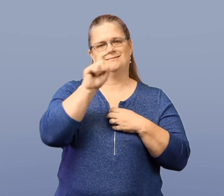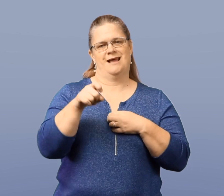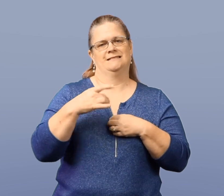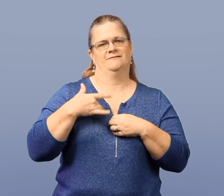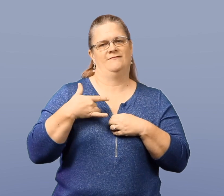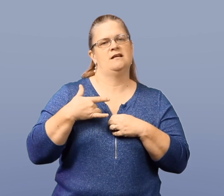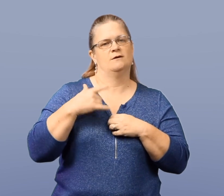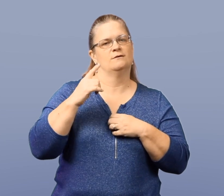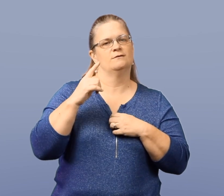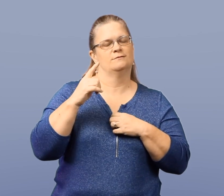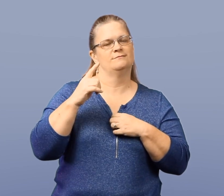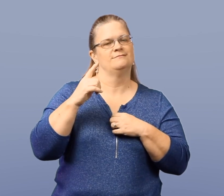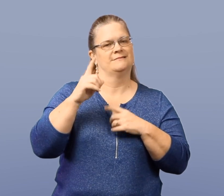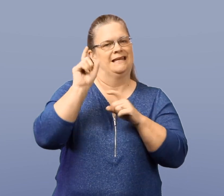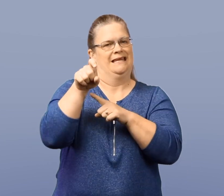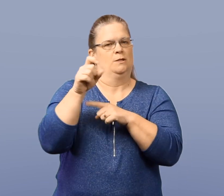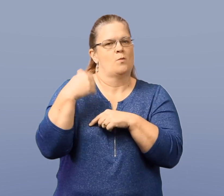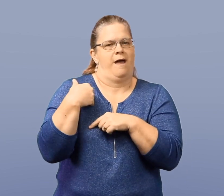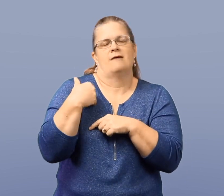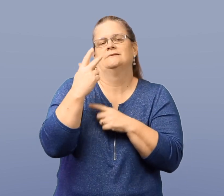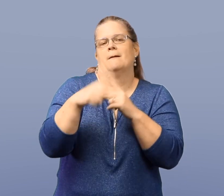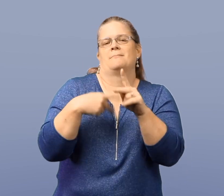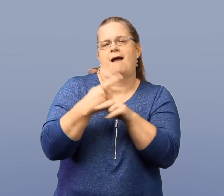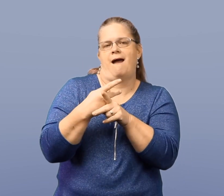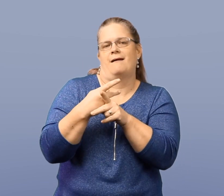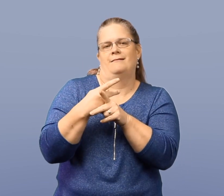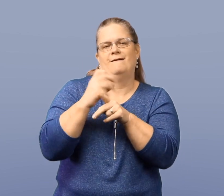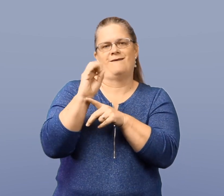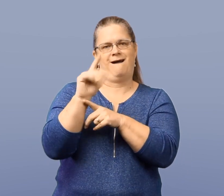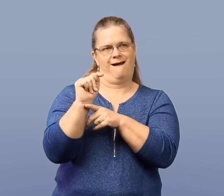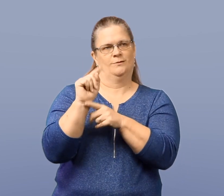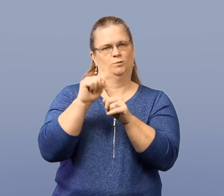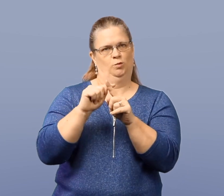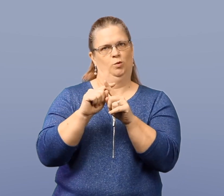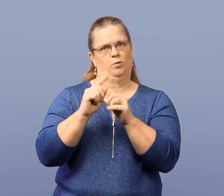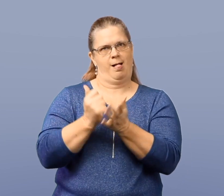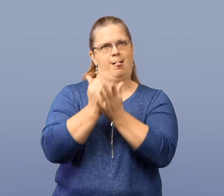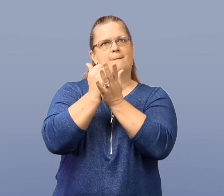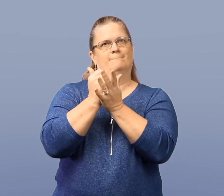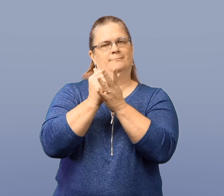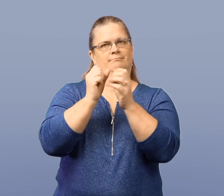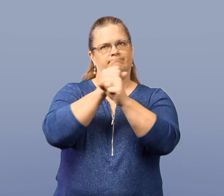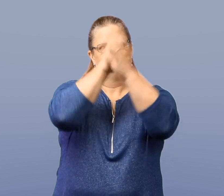and Texas felt that it was necessarily to have some type of act in order